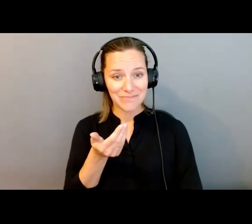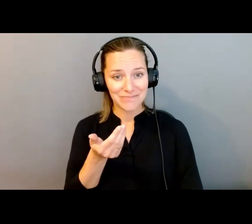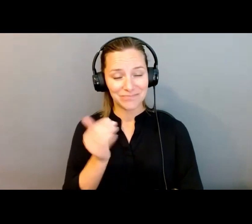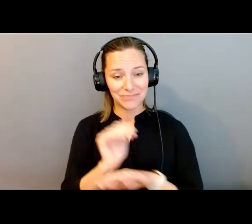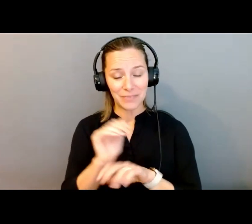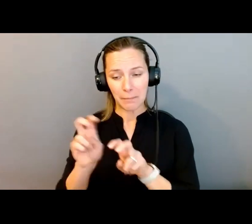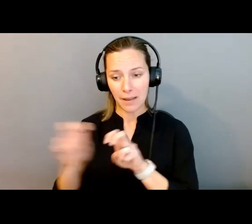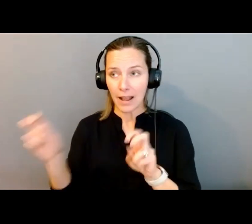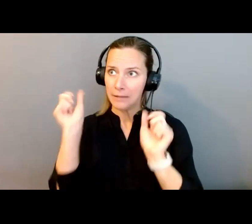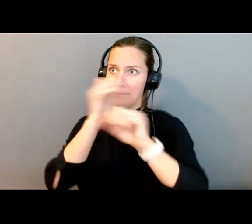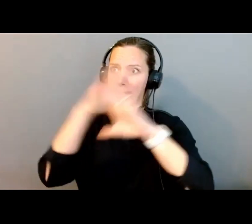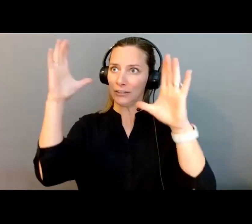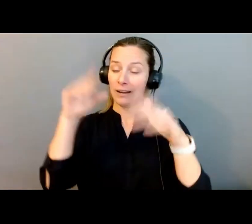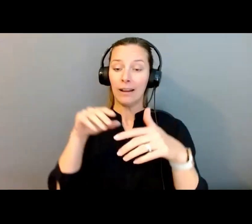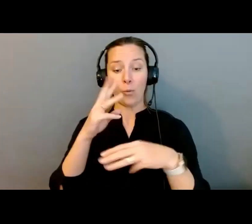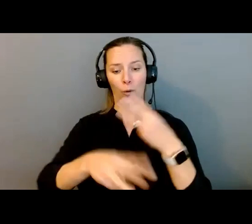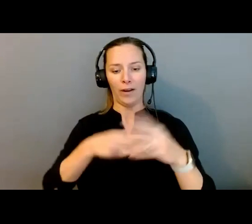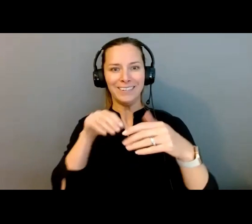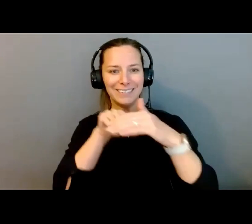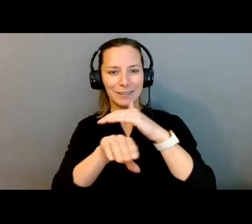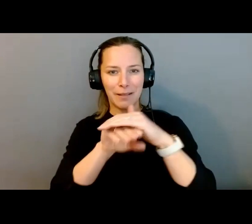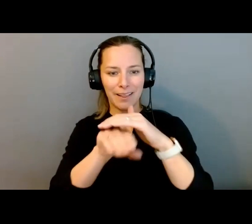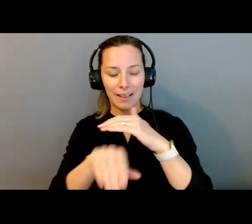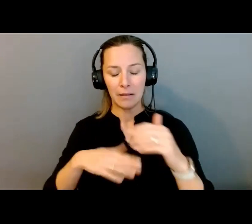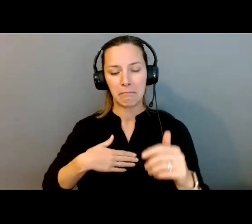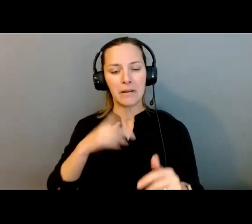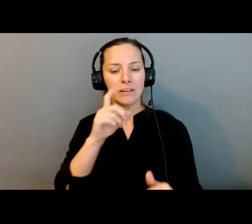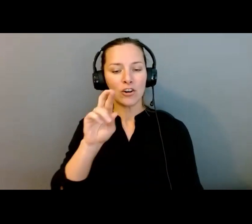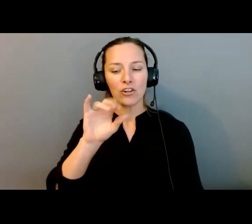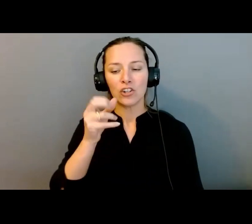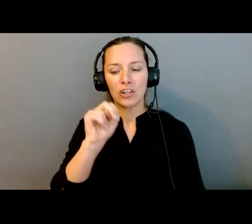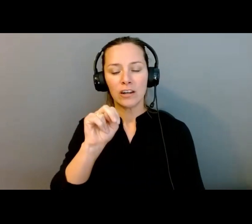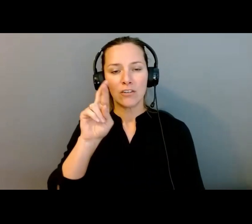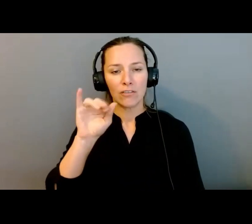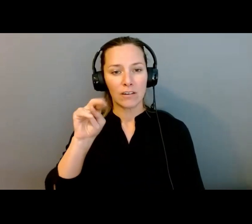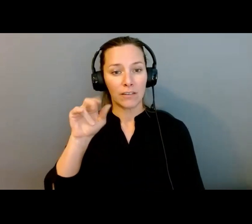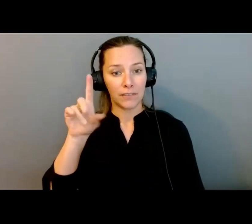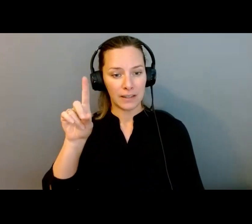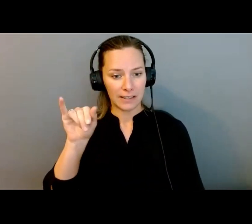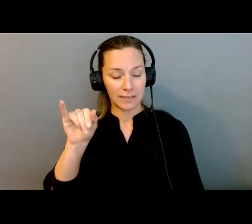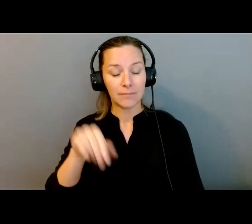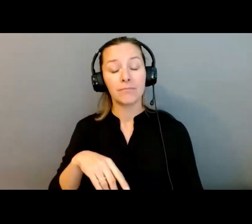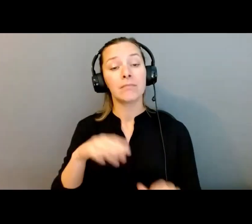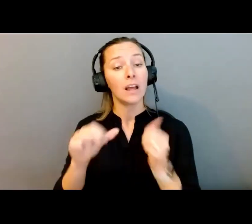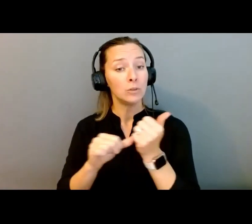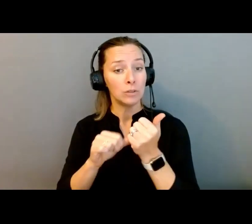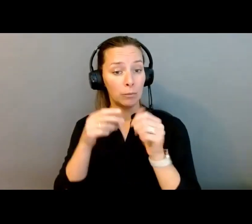Accessible Worlds.” I'm Dr. Jen Rinaldi, I'm an associate professor at Ontario Tech University,